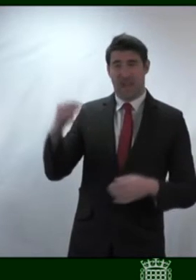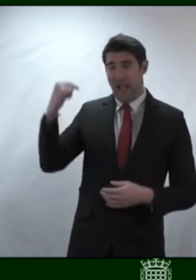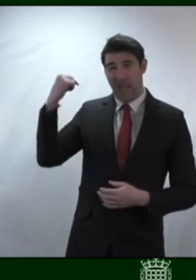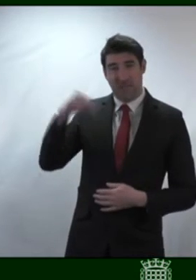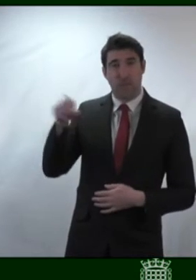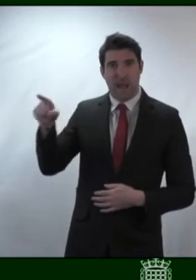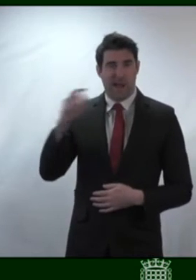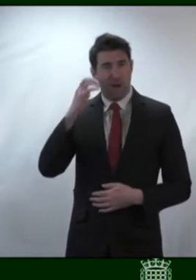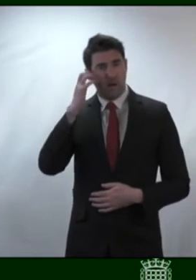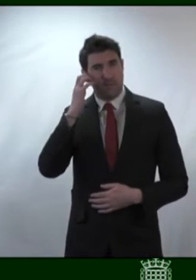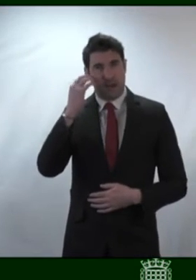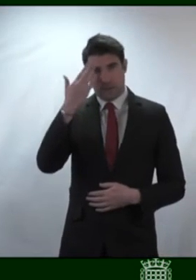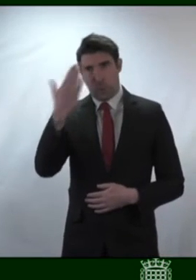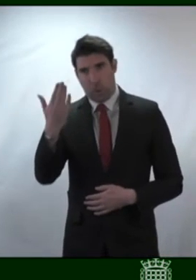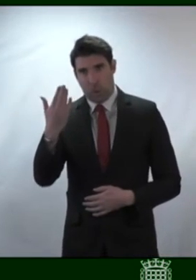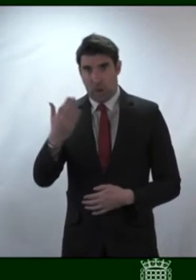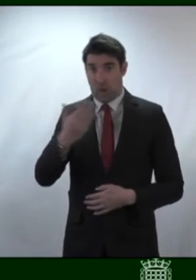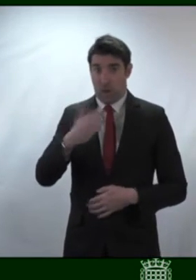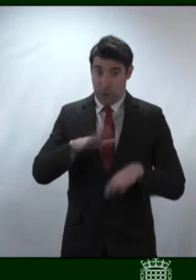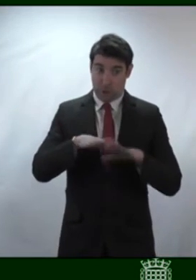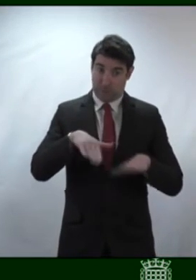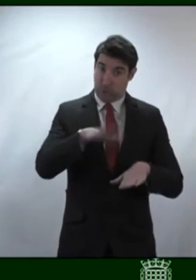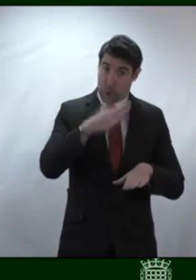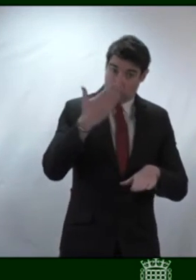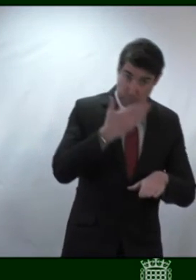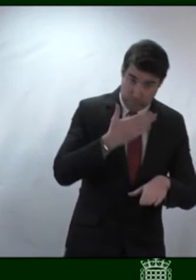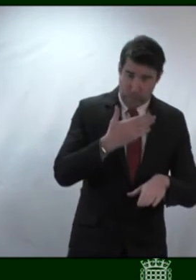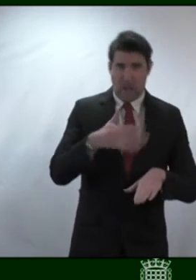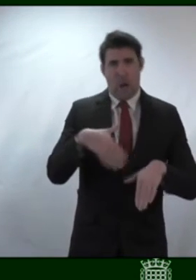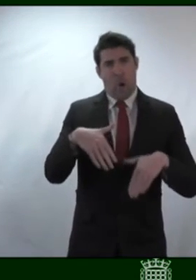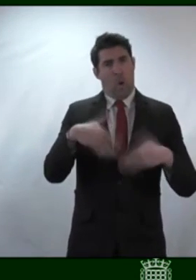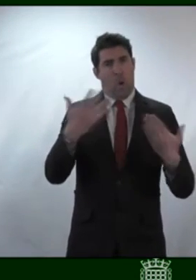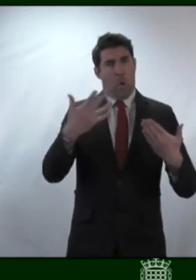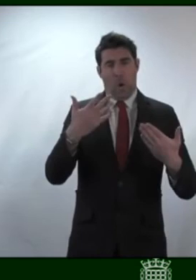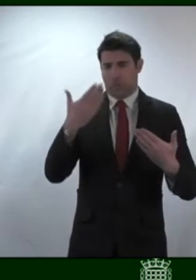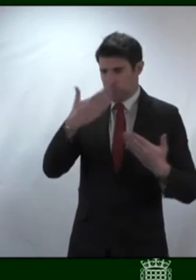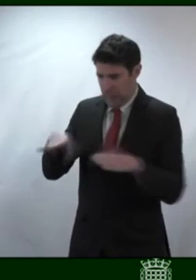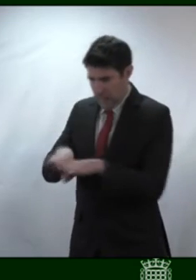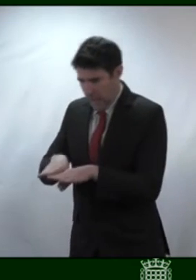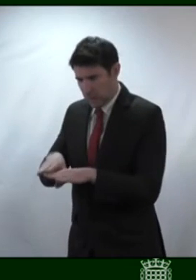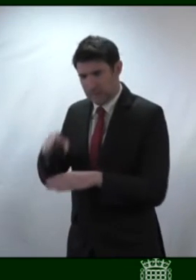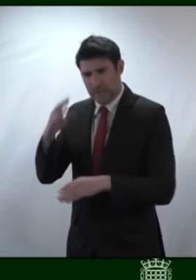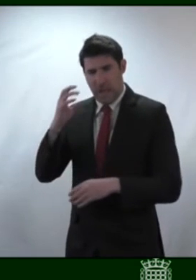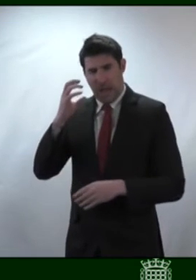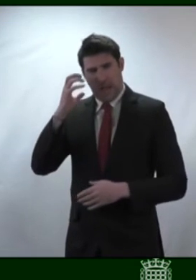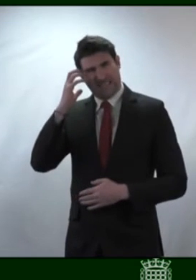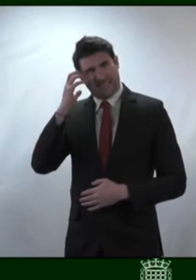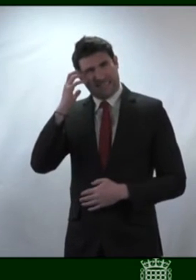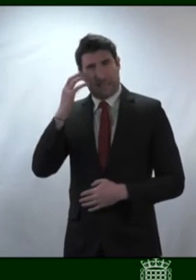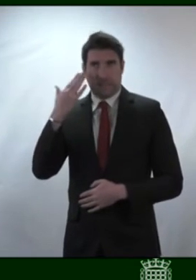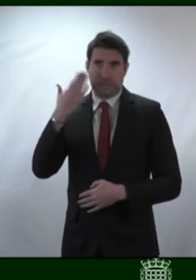be in school or not, and havering completely. He could not make up his mind last week whether